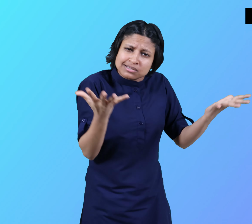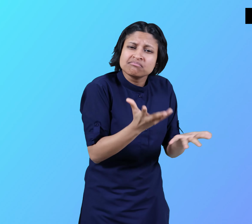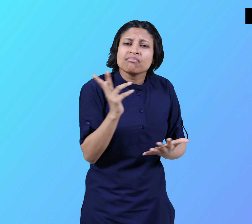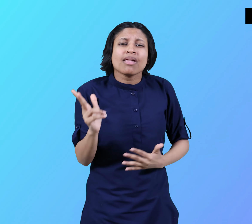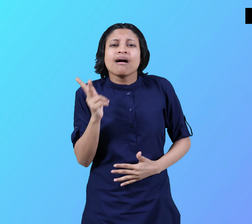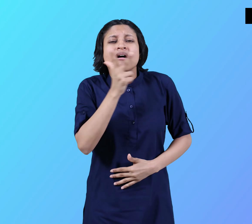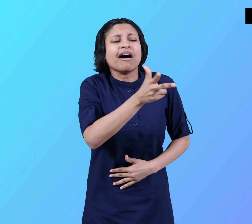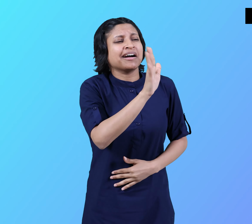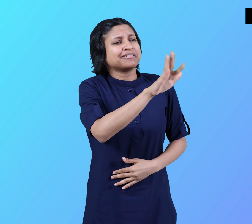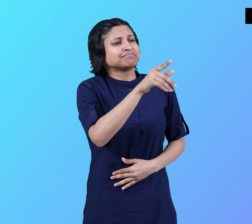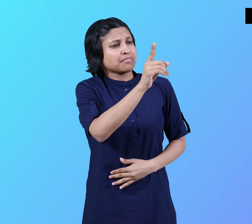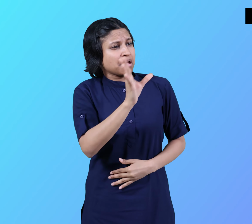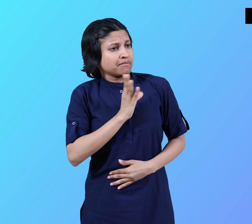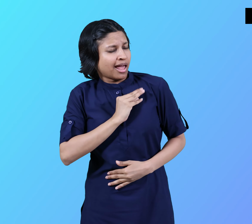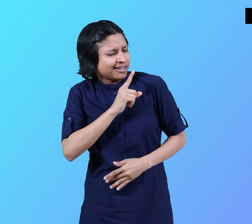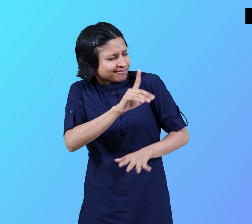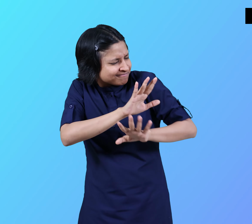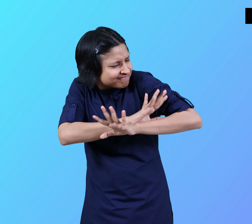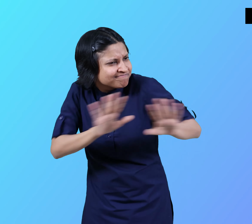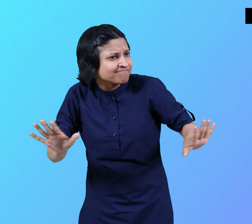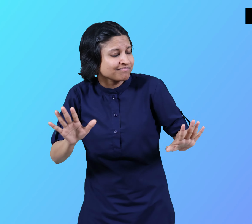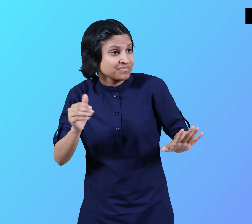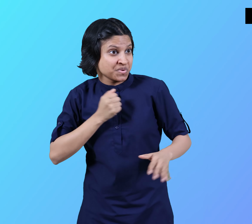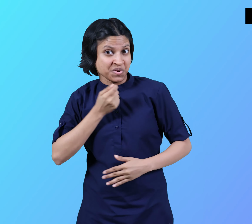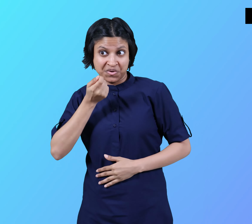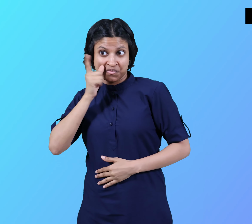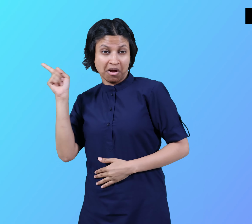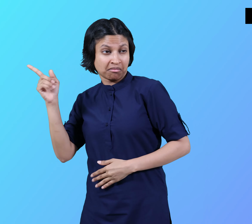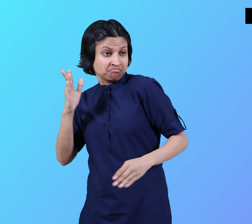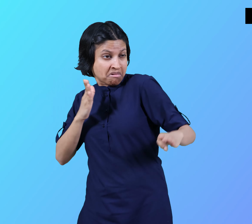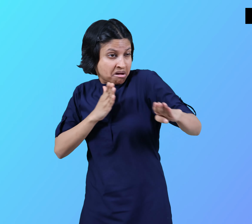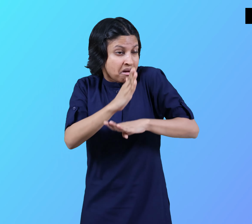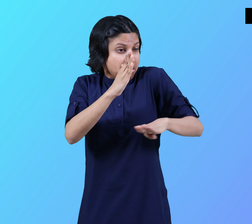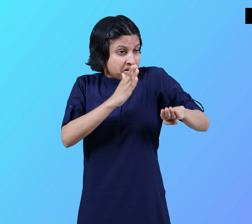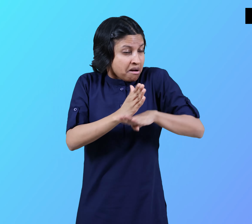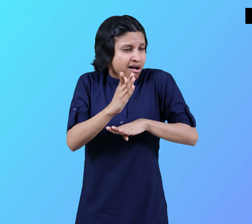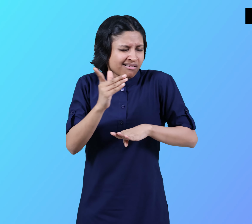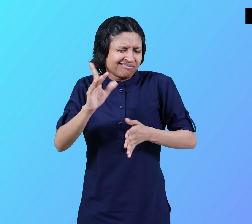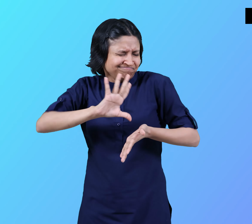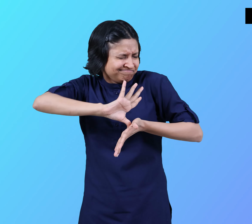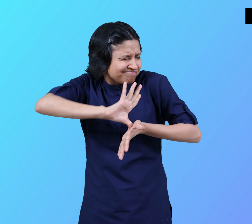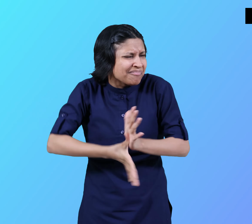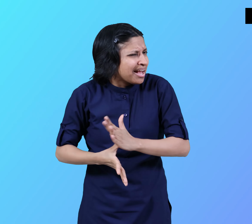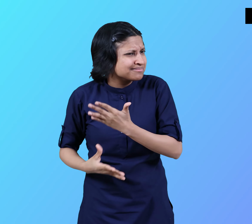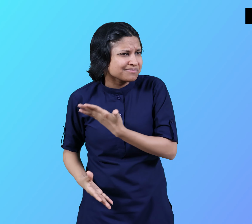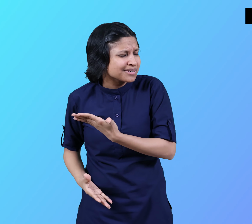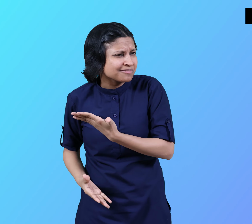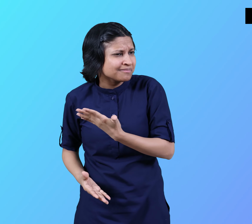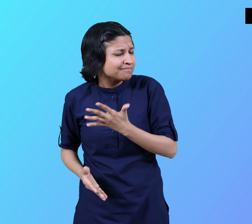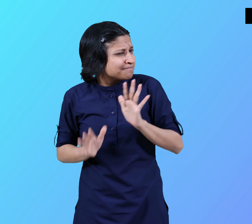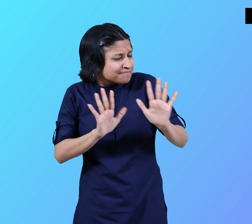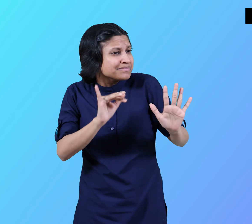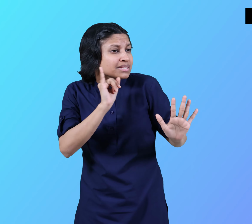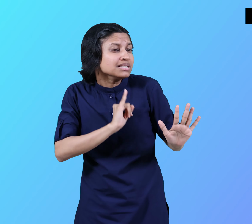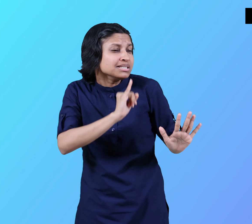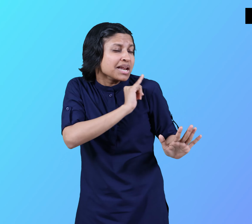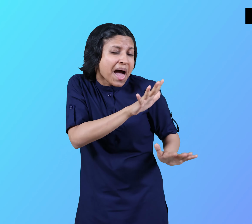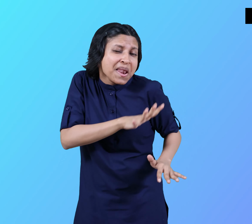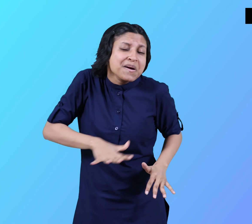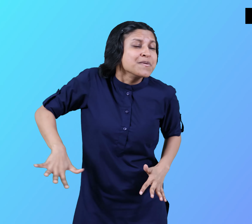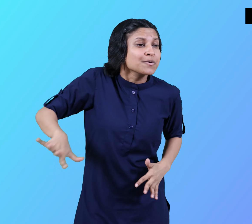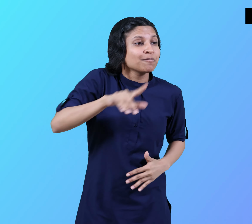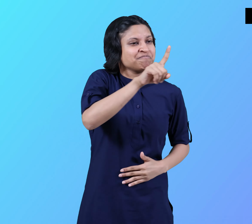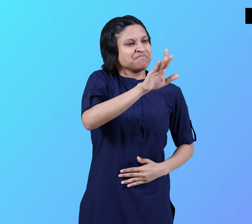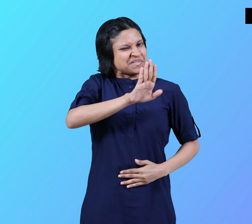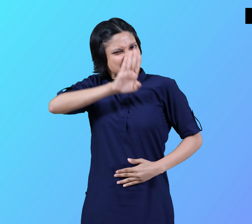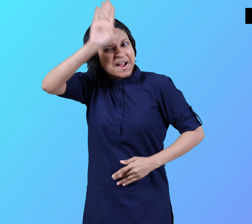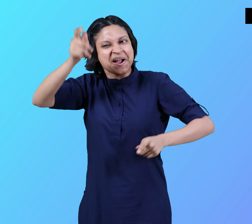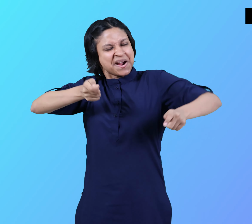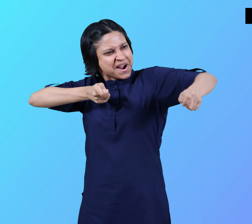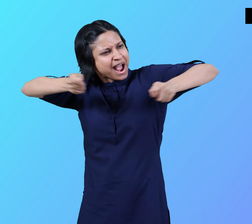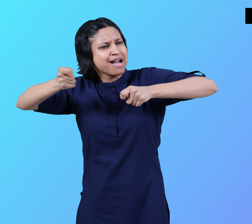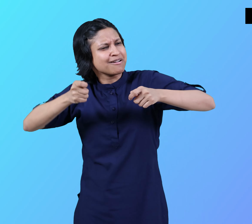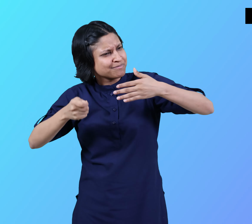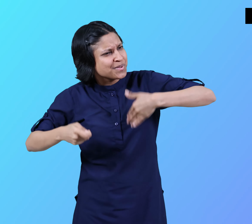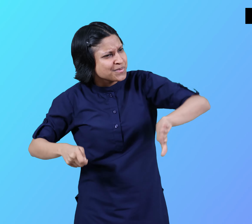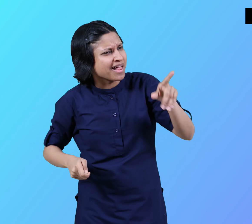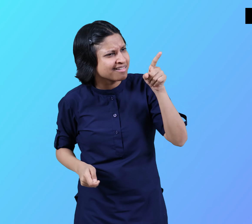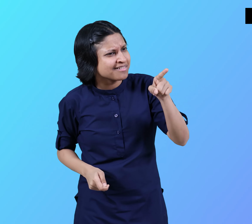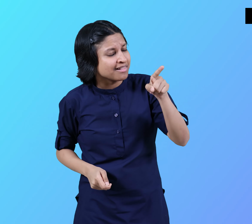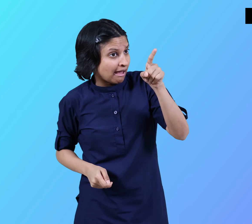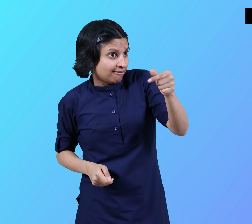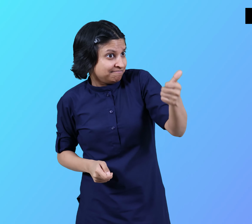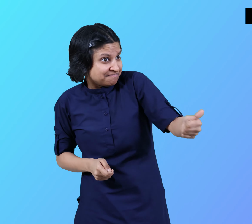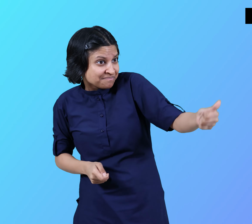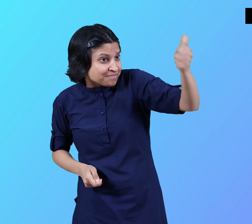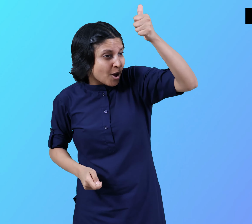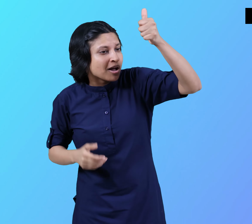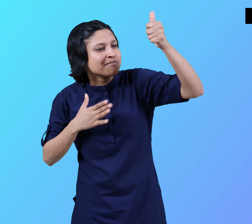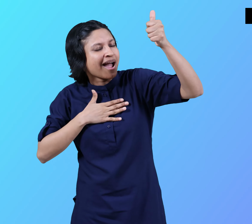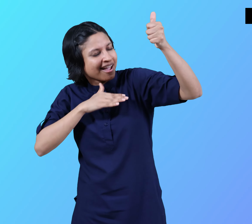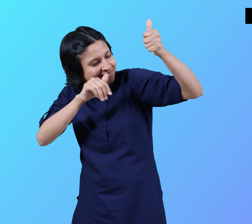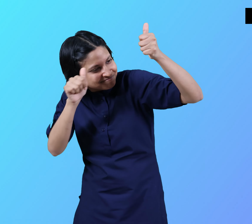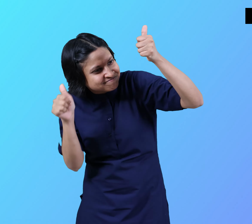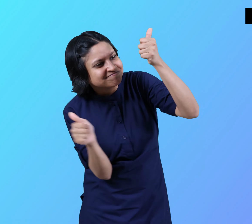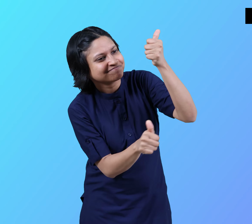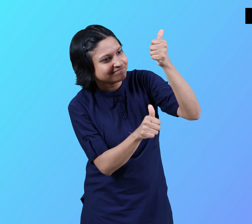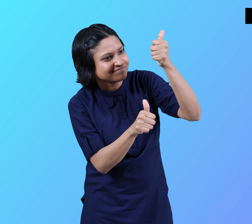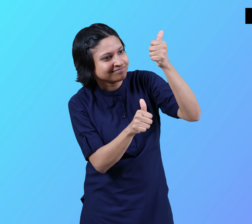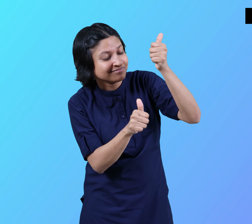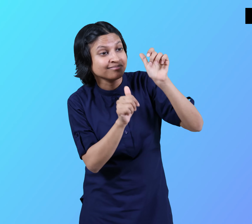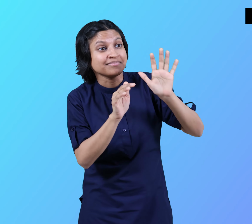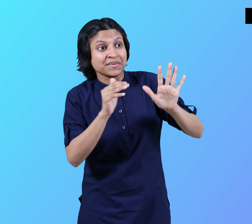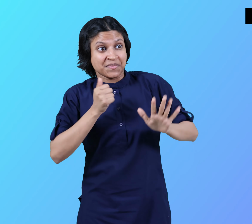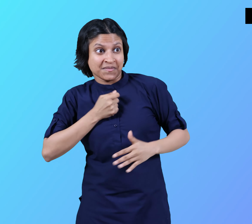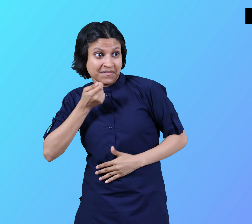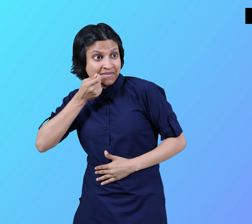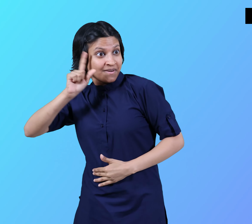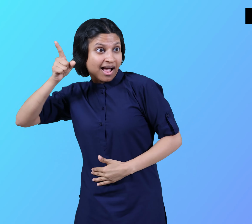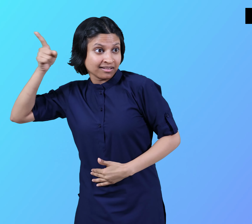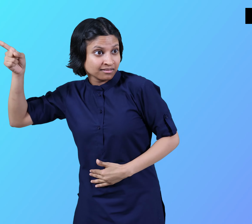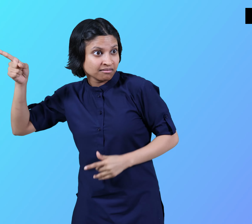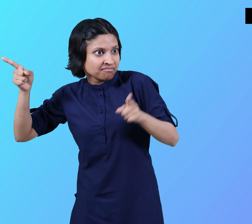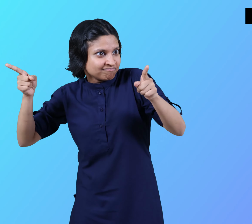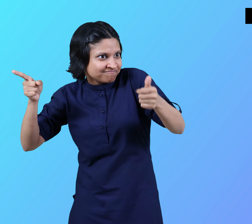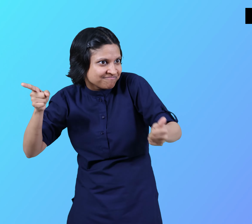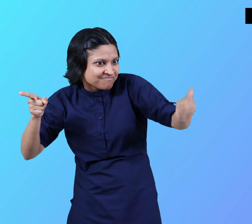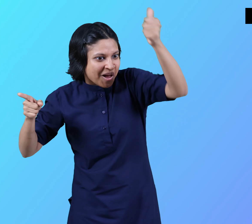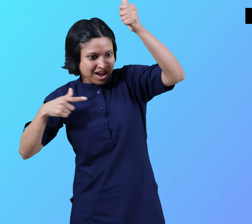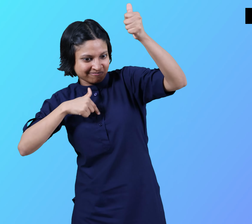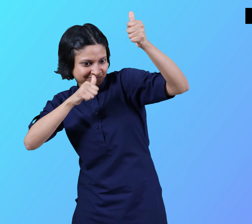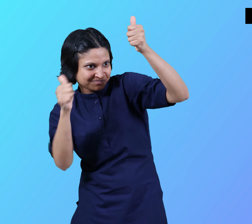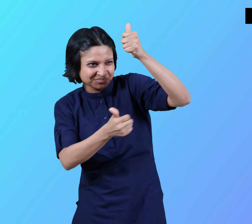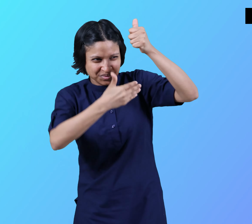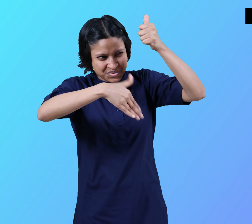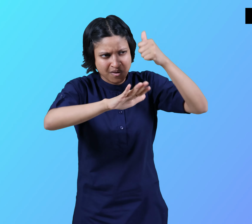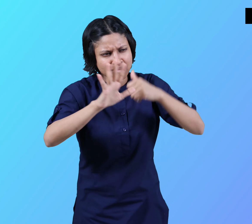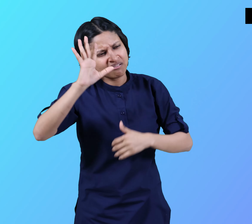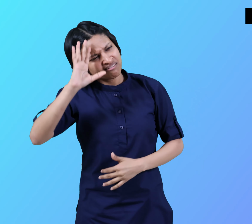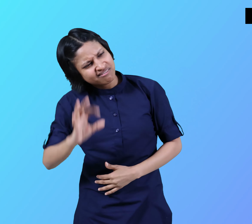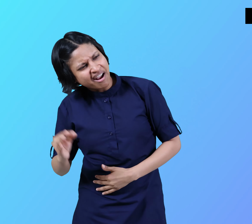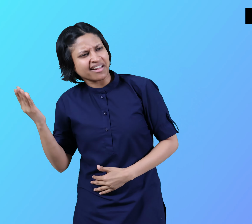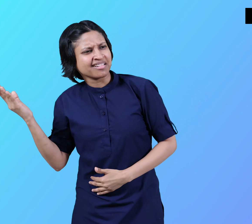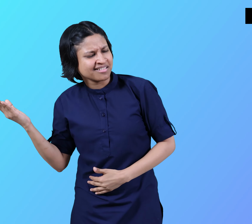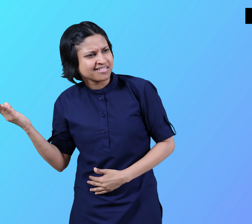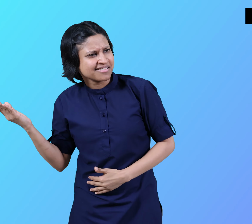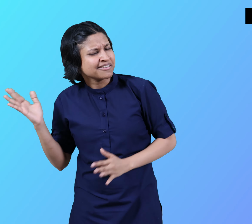Jonathan told David, “Don’t be afraid. My father Saul won’t hurt you. You will become the king of Israel, and I will be second to you. Even my father knows this.”